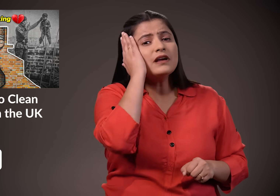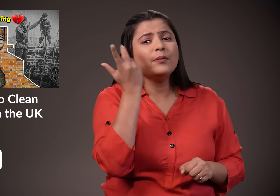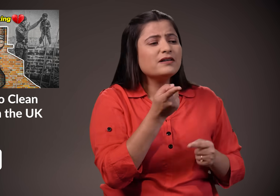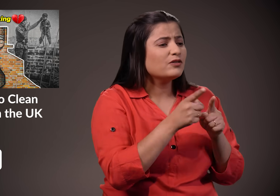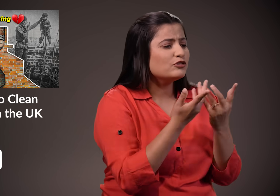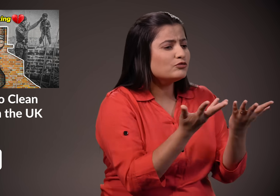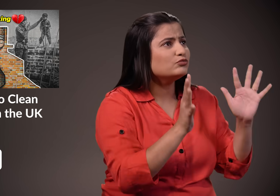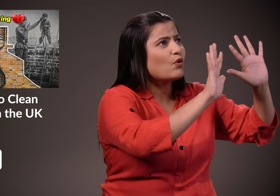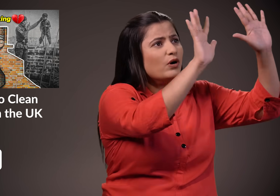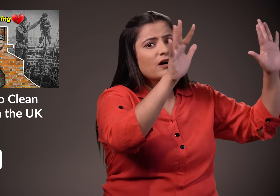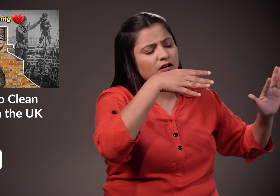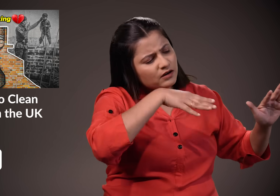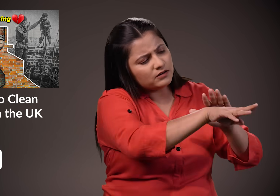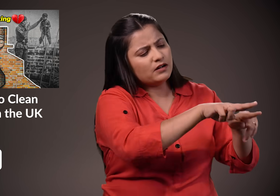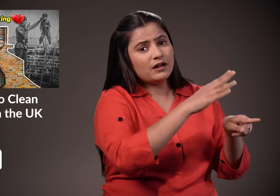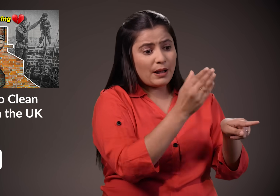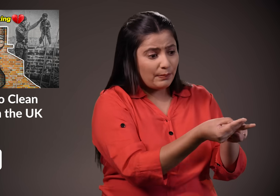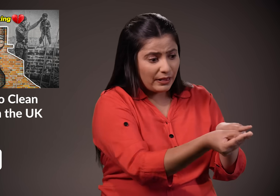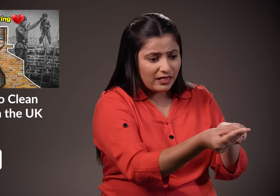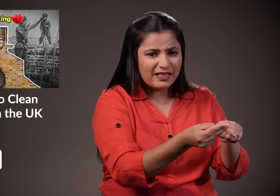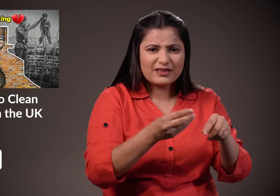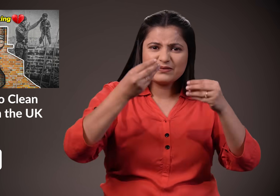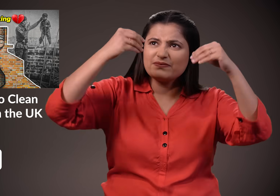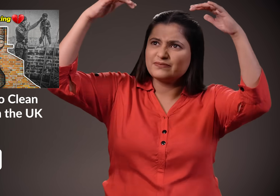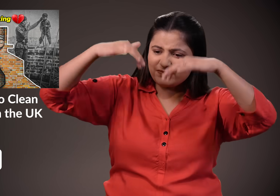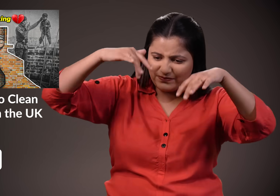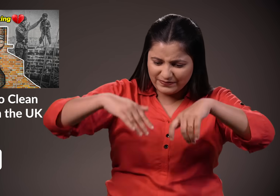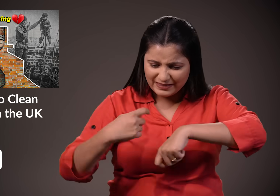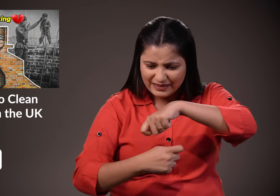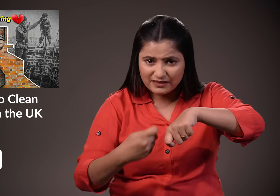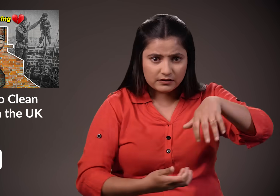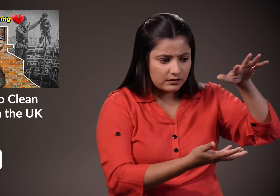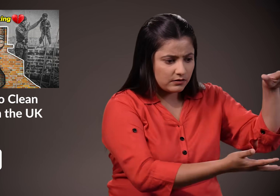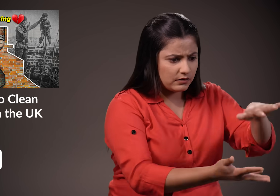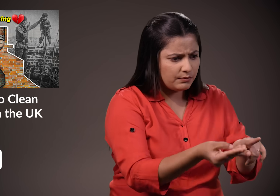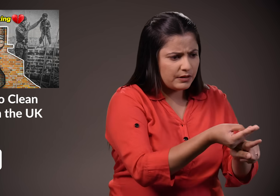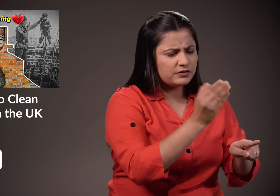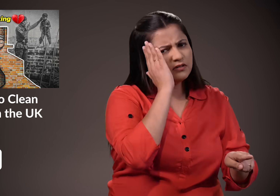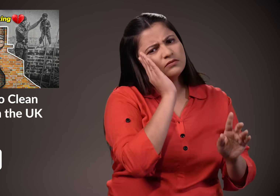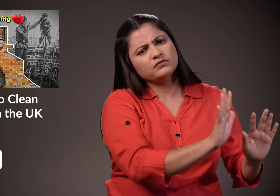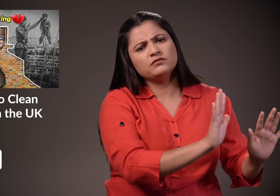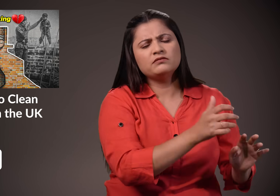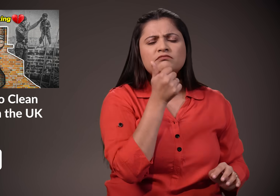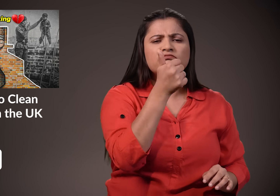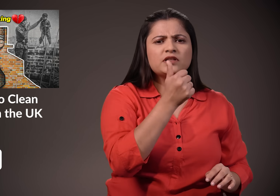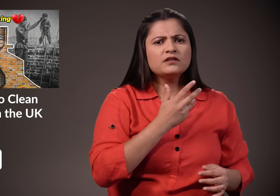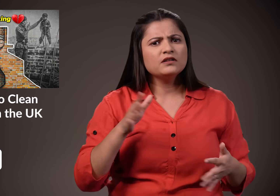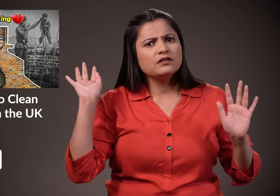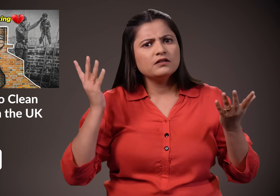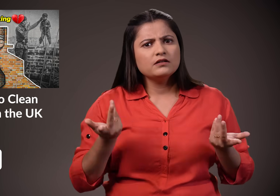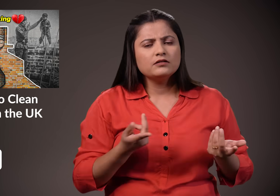The boys usually slept in a cellar with the black sacks used to collect soot.